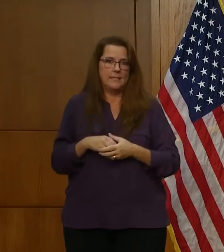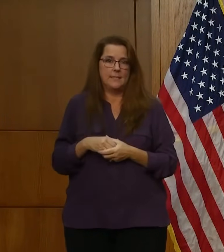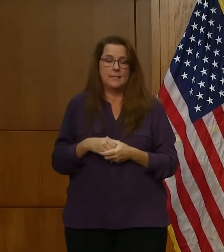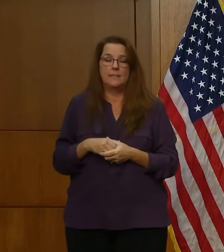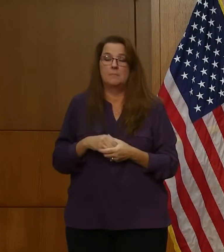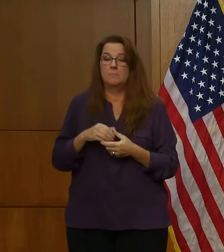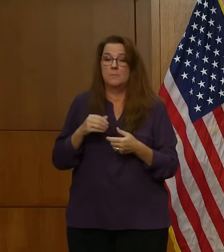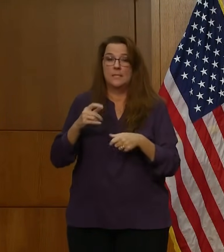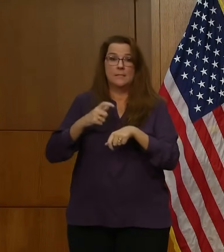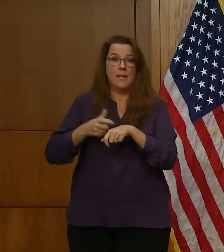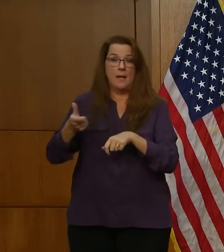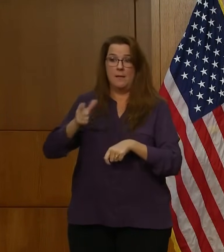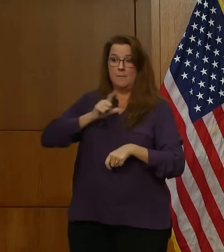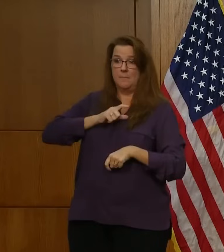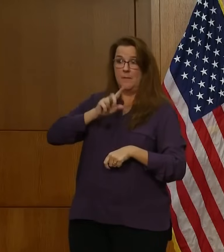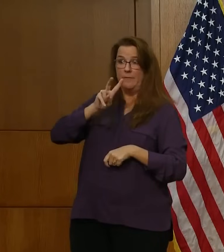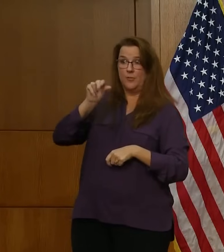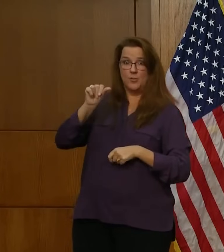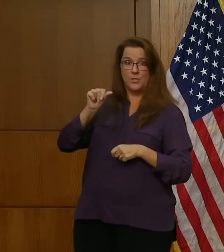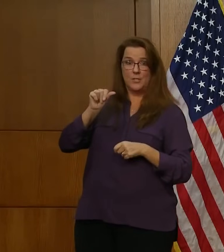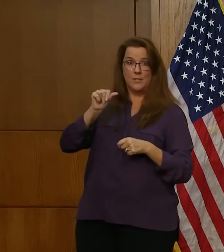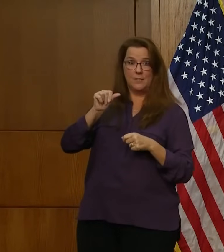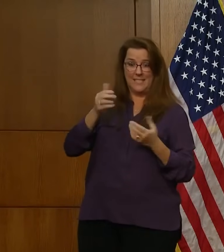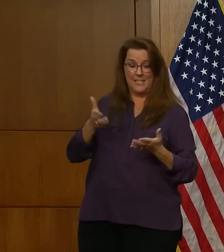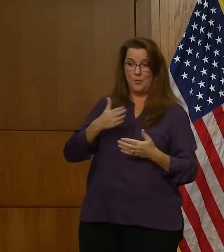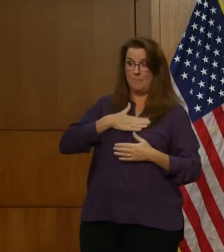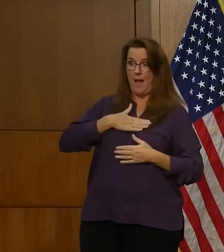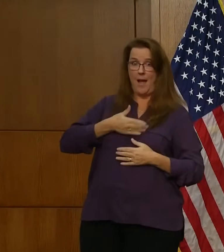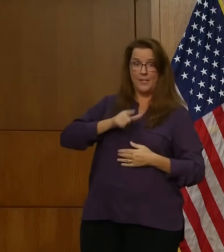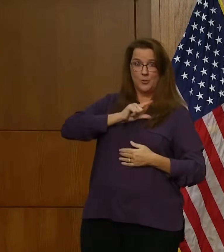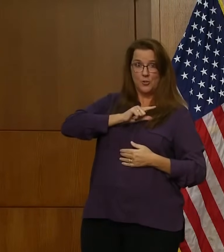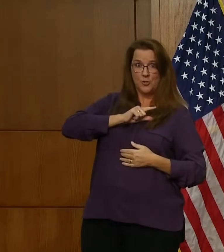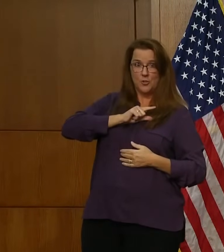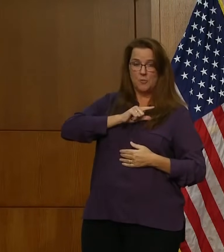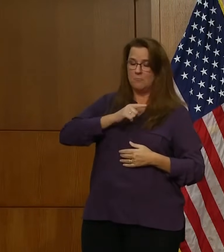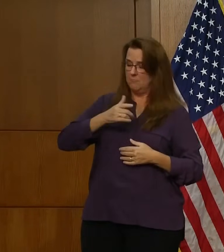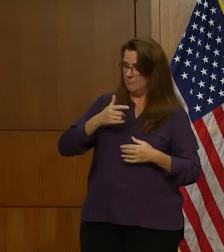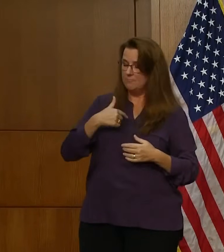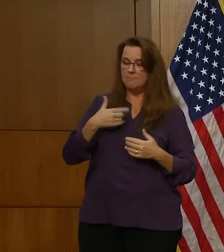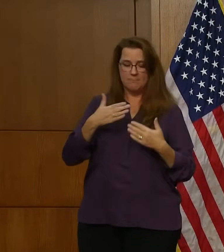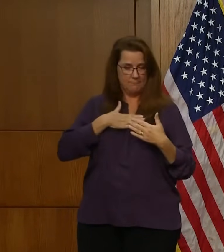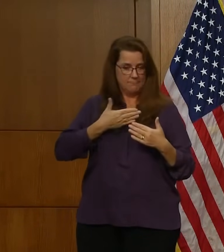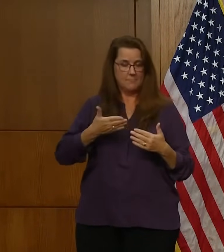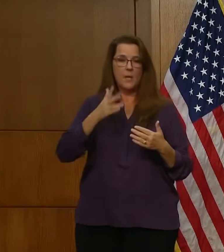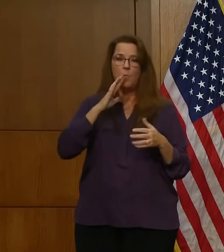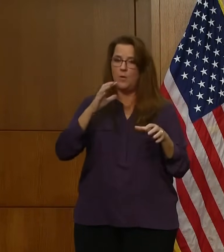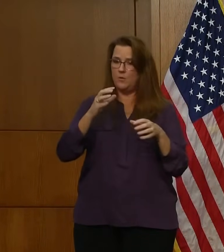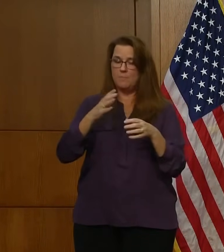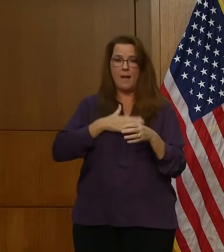QUICKLY ONCE THAT APPROVAL